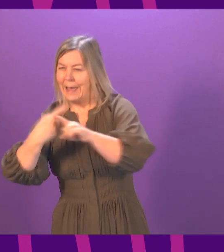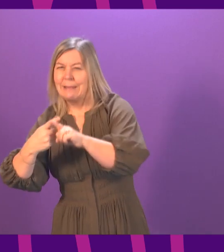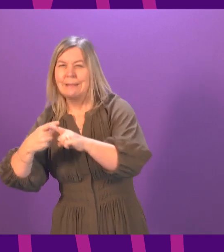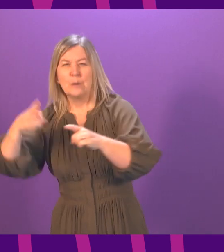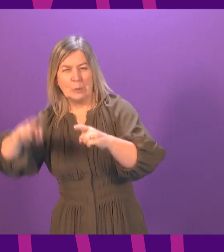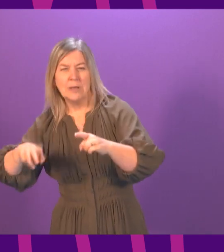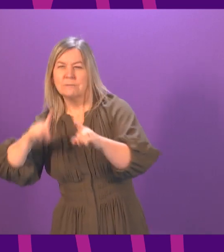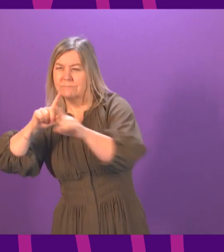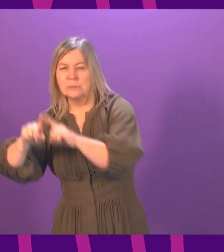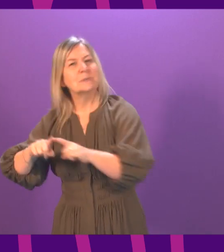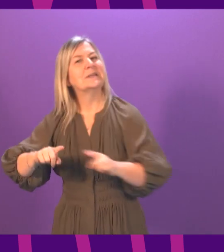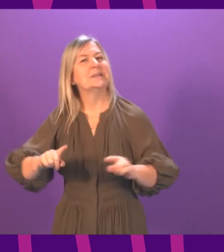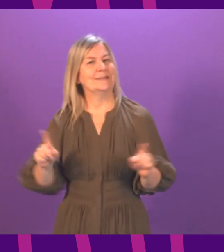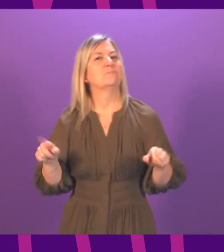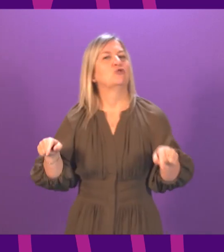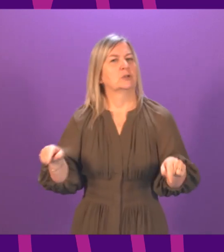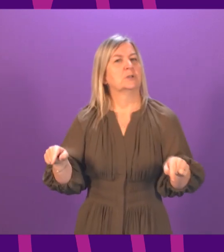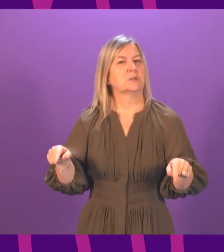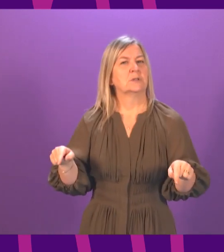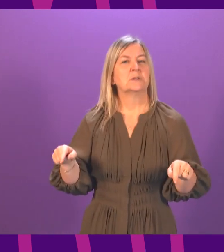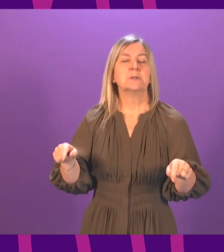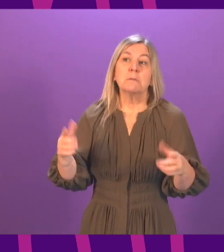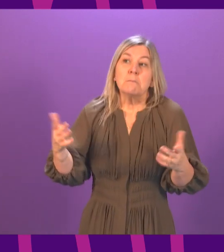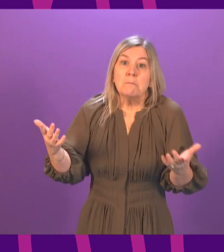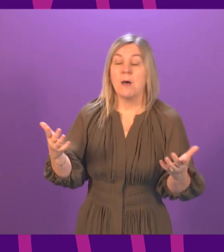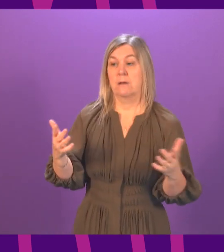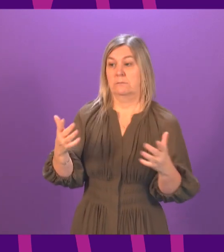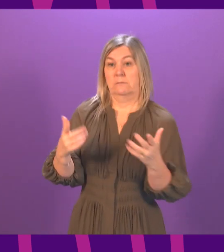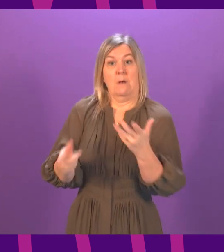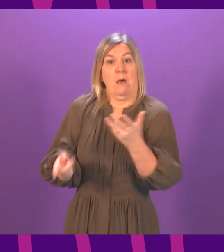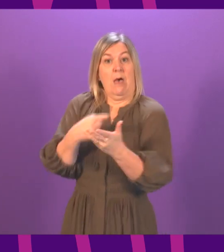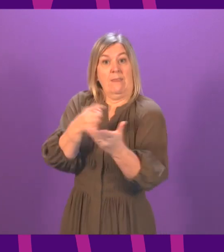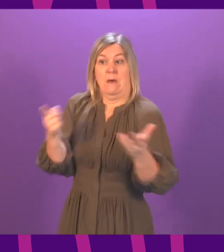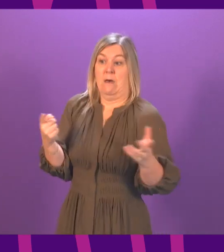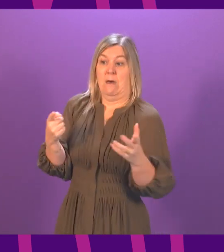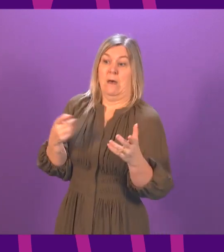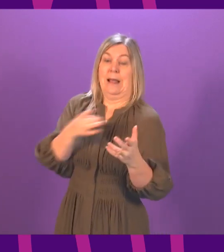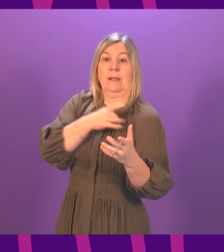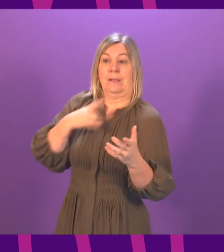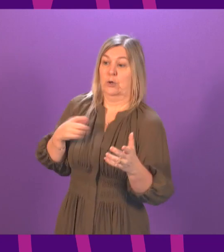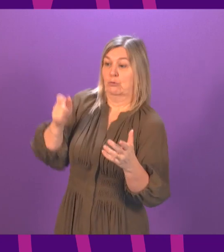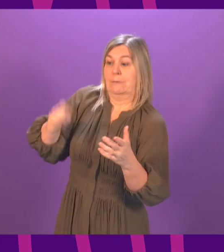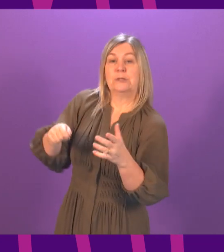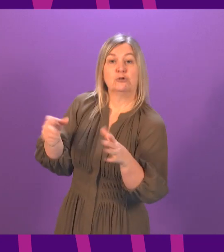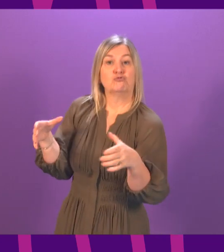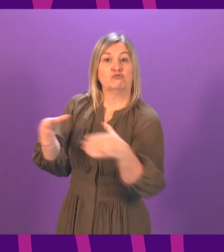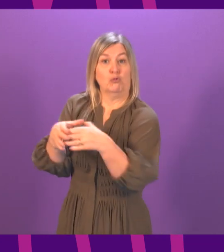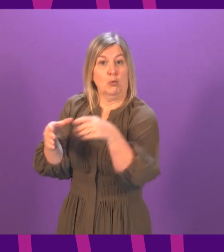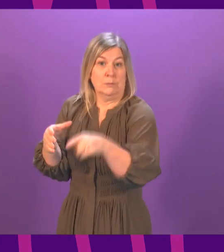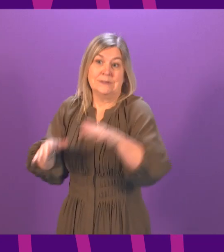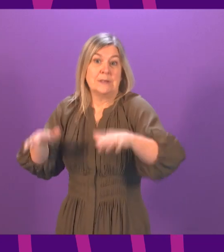it is not particularly different from that of the clinical commissioning groups that are doing that in England. Andrew Buist, the head of GPs, who has,